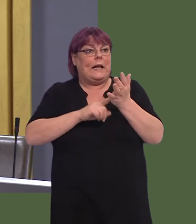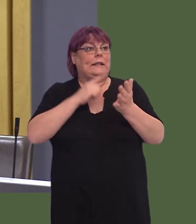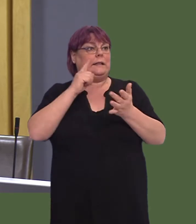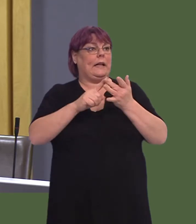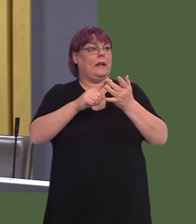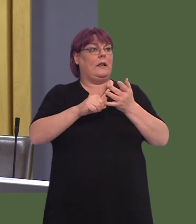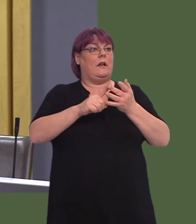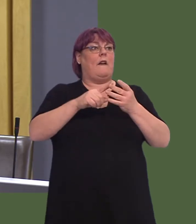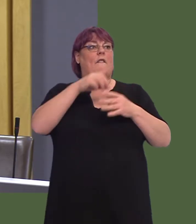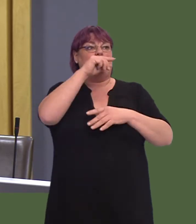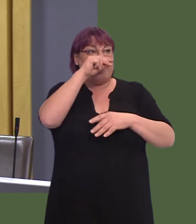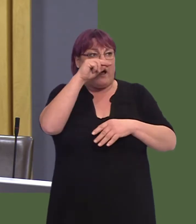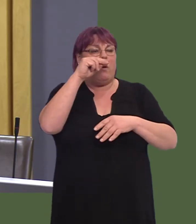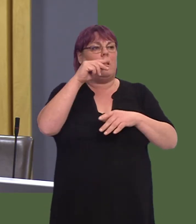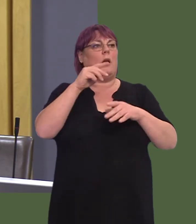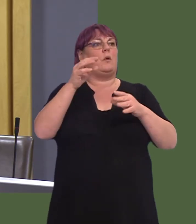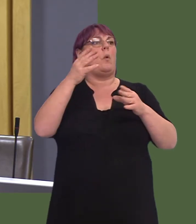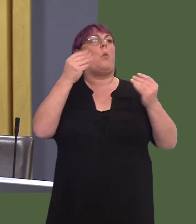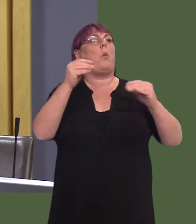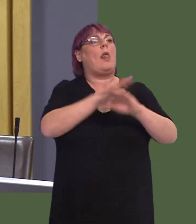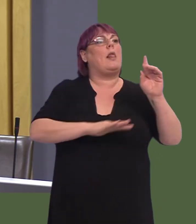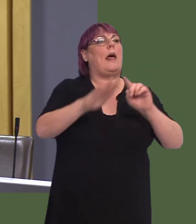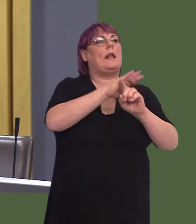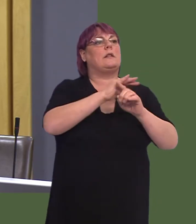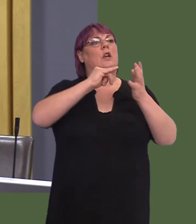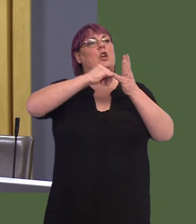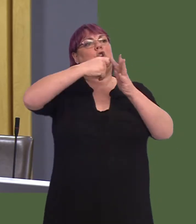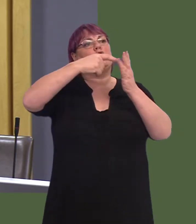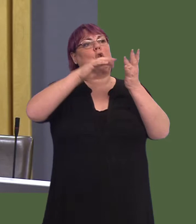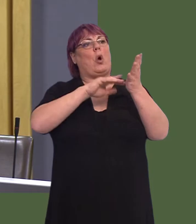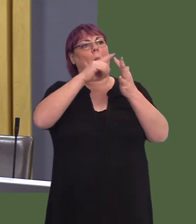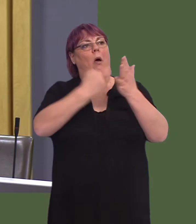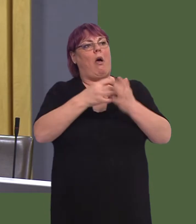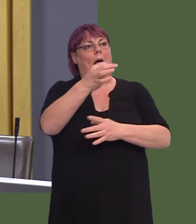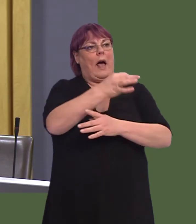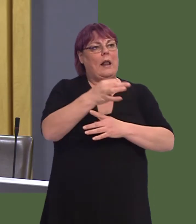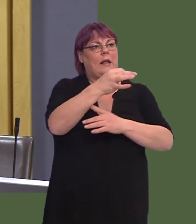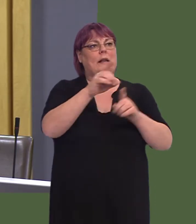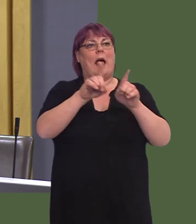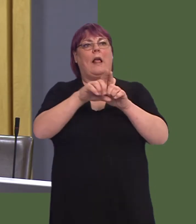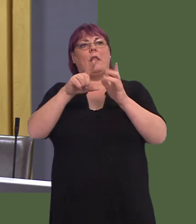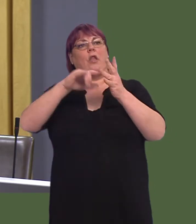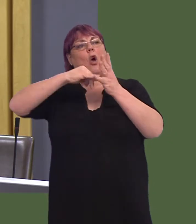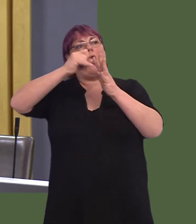and wetlands centre, Skomer island, and the Dyfi osprey centre, and many more